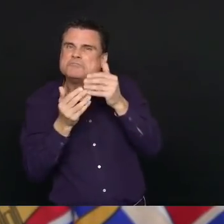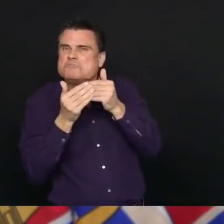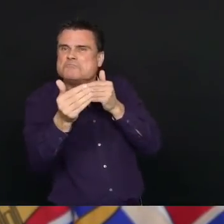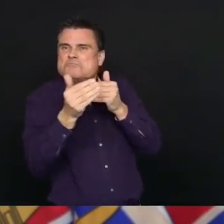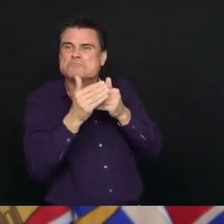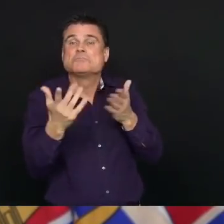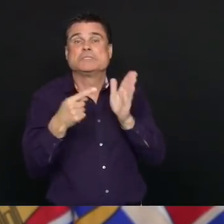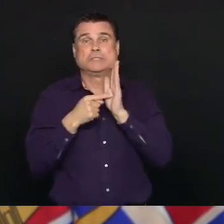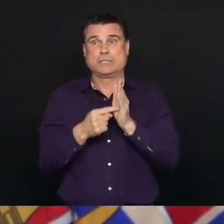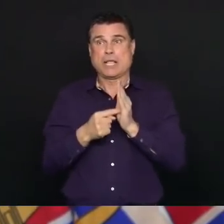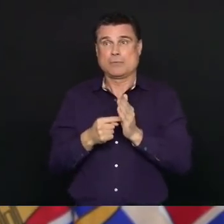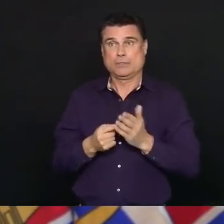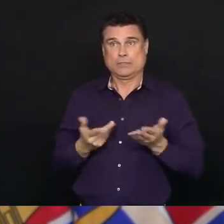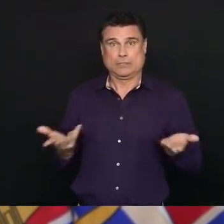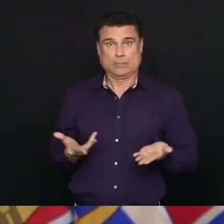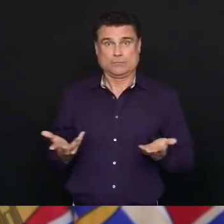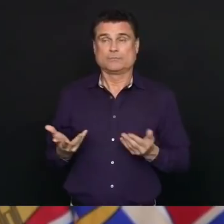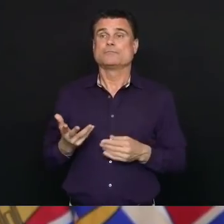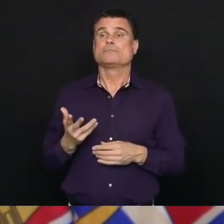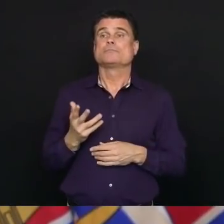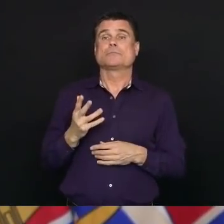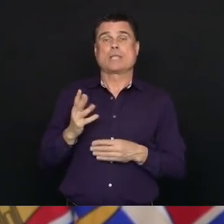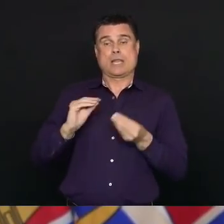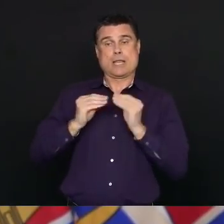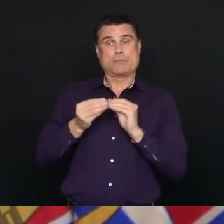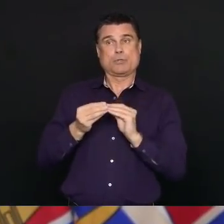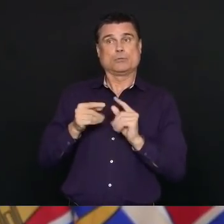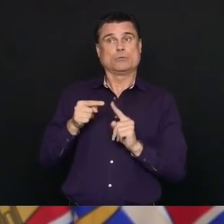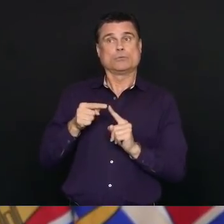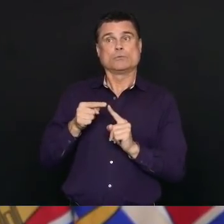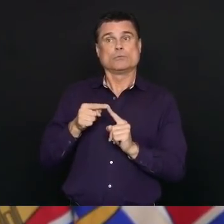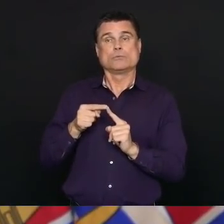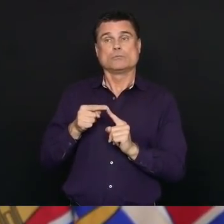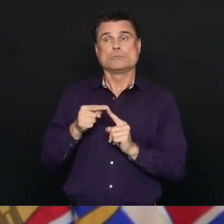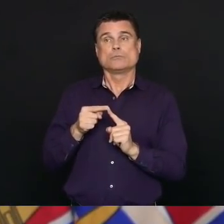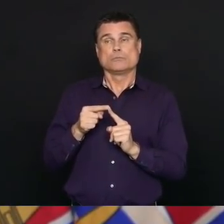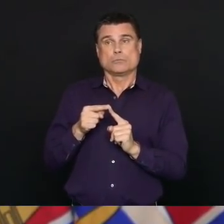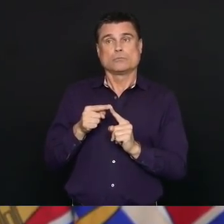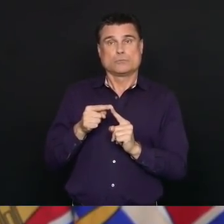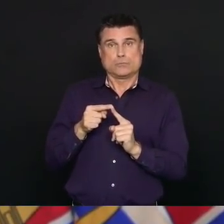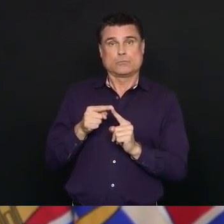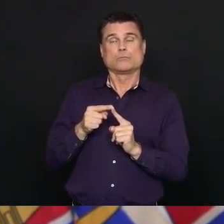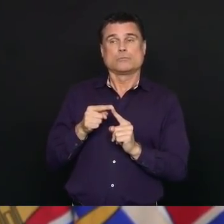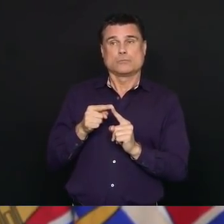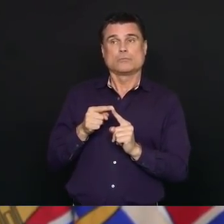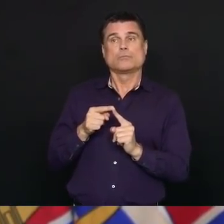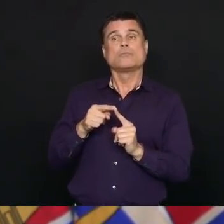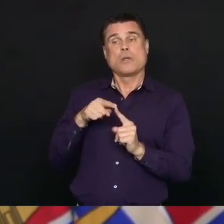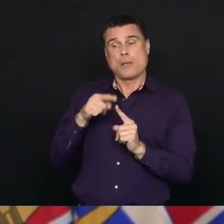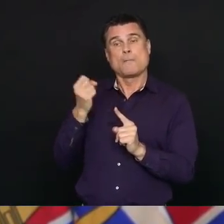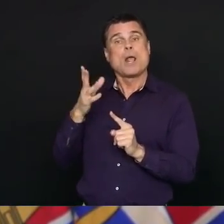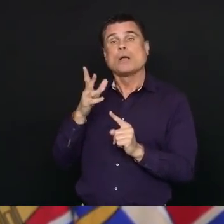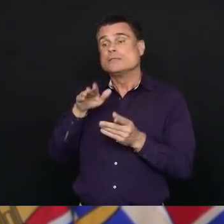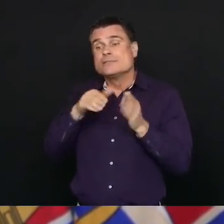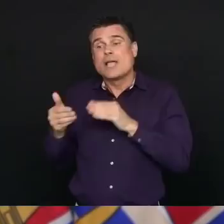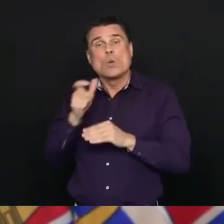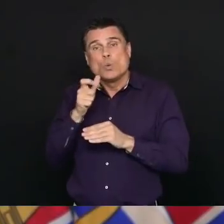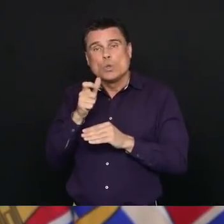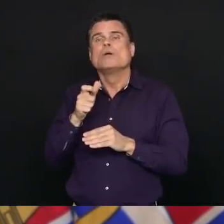If you look at ours for example where we have a lot of long-term care outbreaks. We have a high proportion of death in those outbreaks.